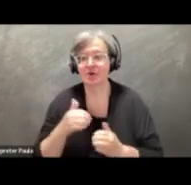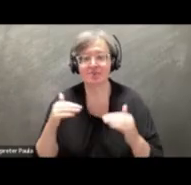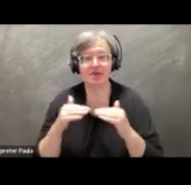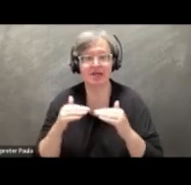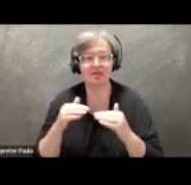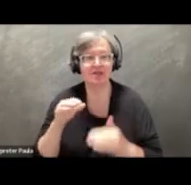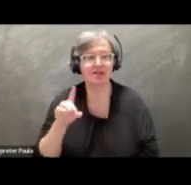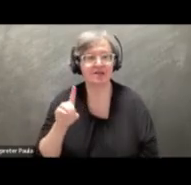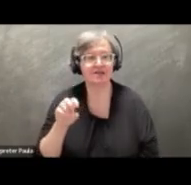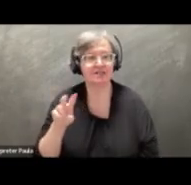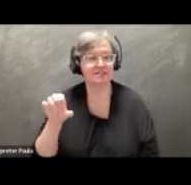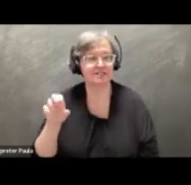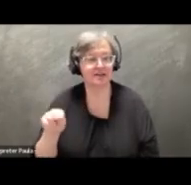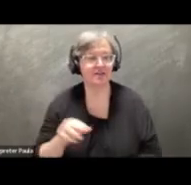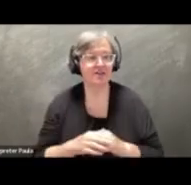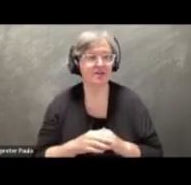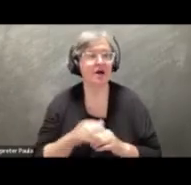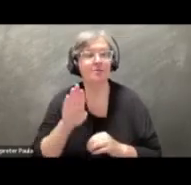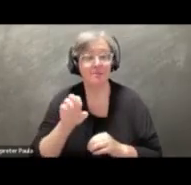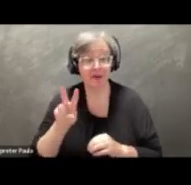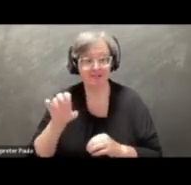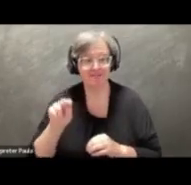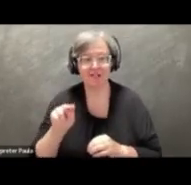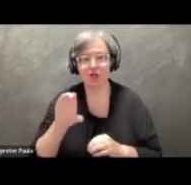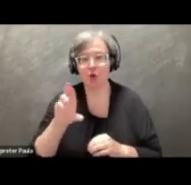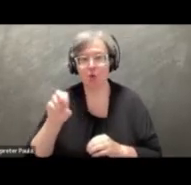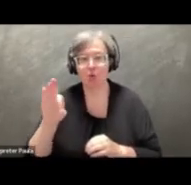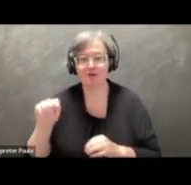will provide a quick visual description of myself. I am a